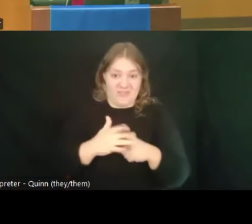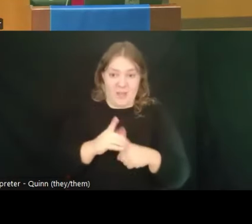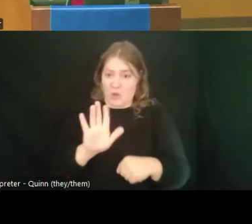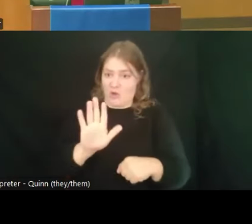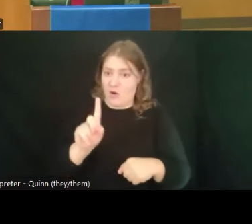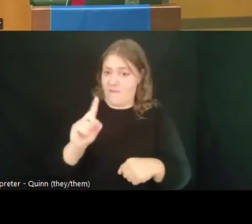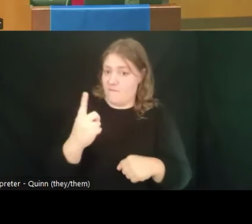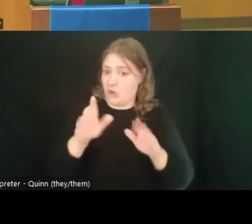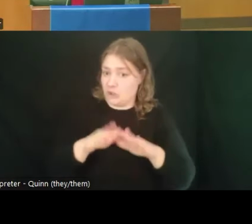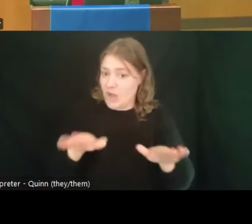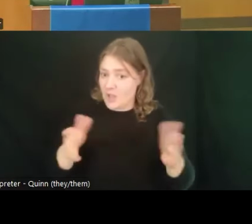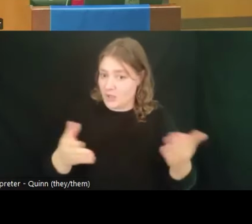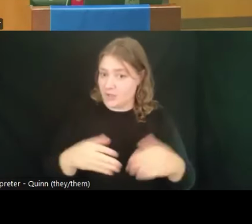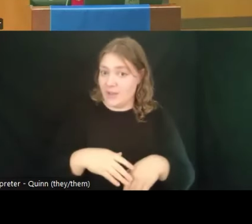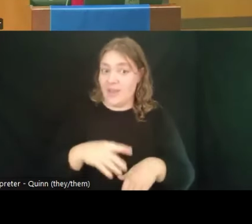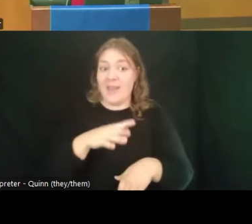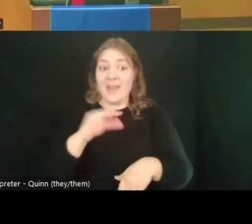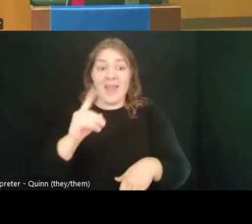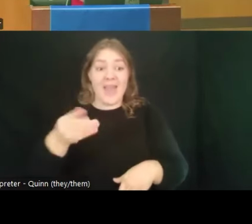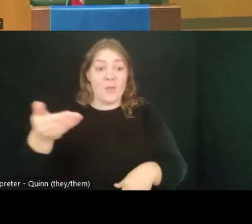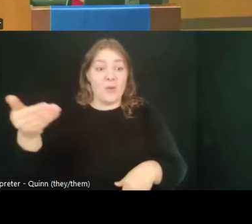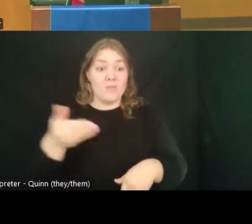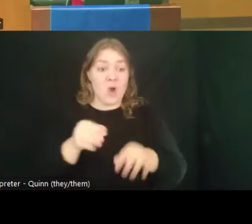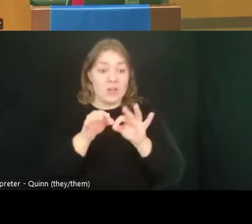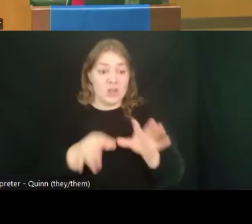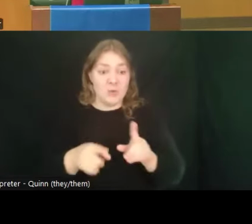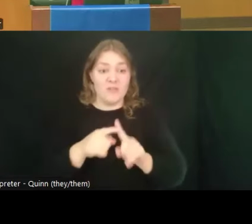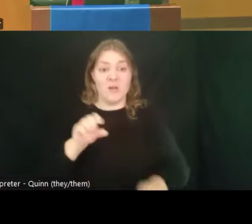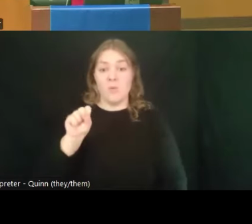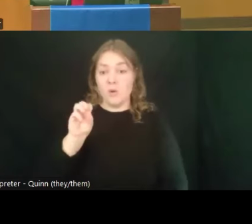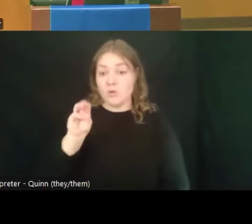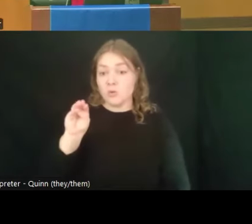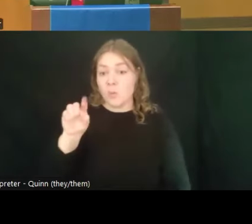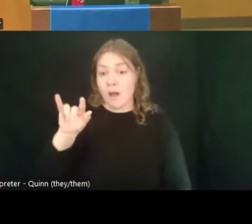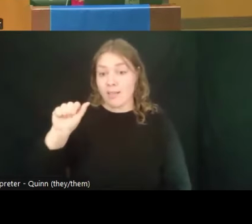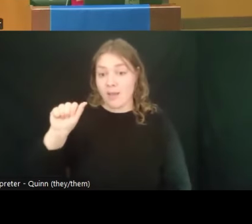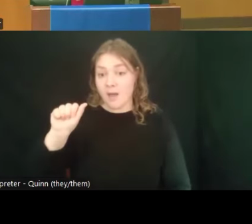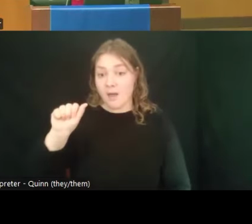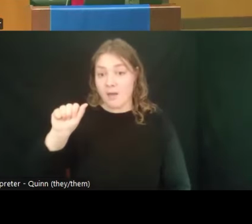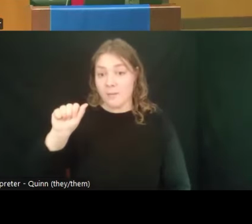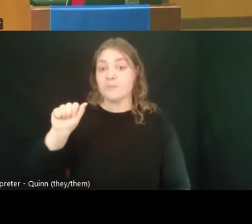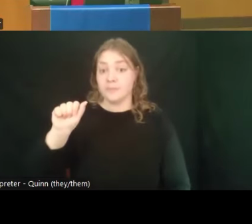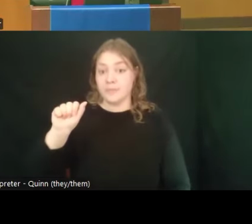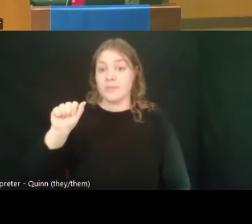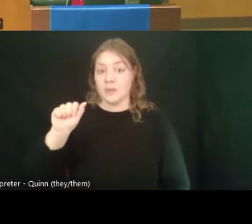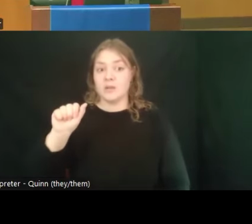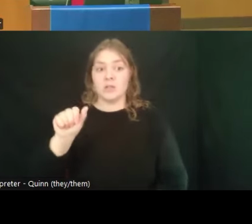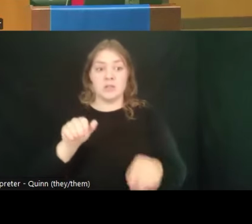interpreter from for Somalia um and was giving us different advice on how people from different